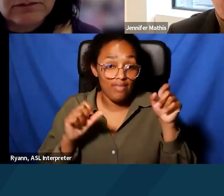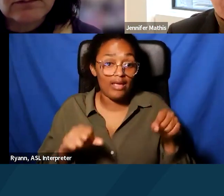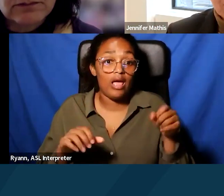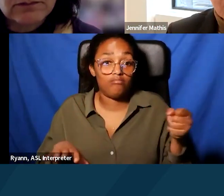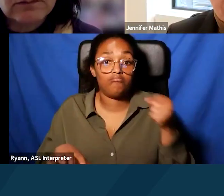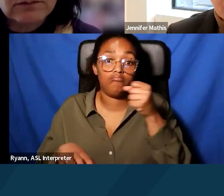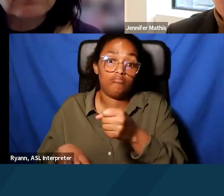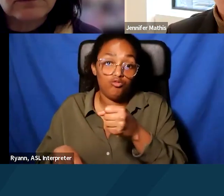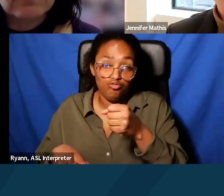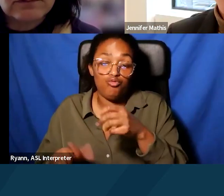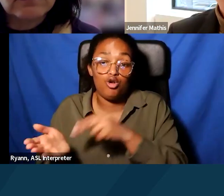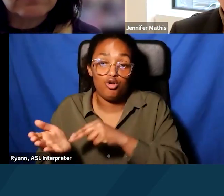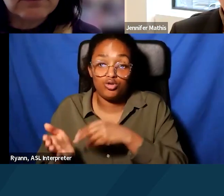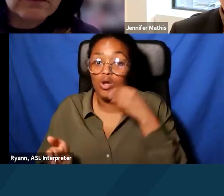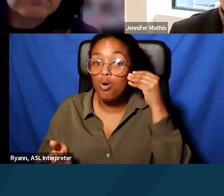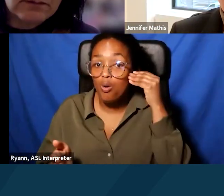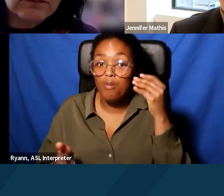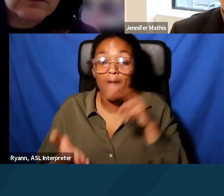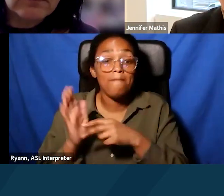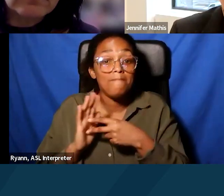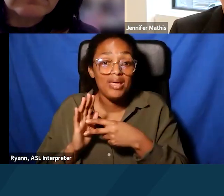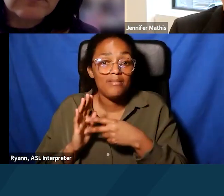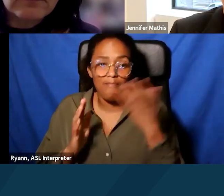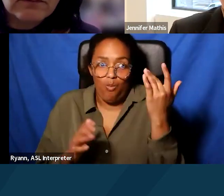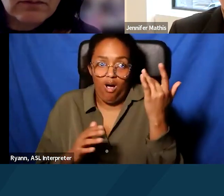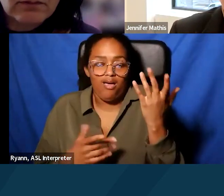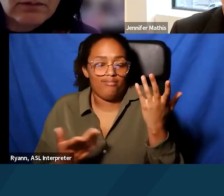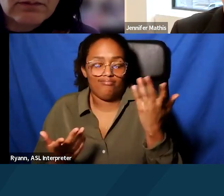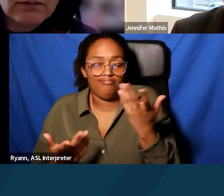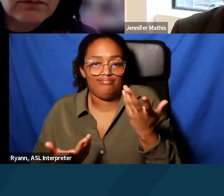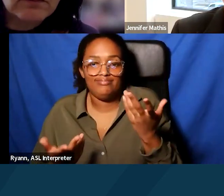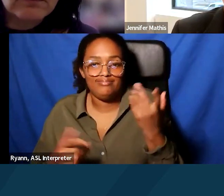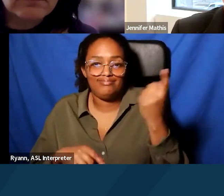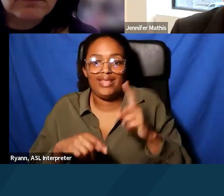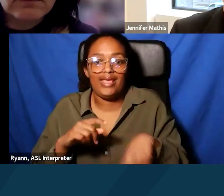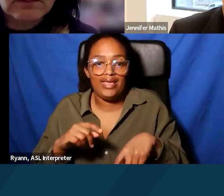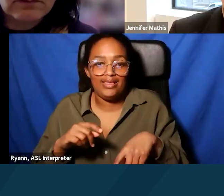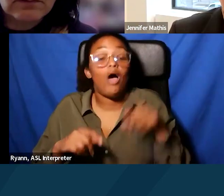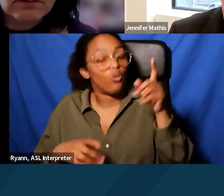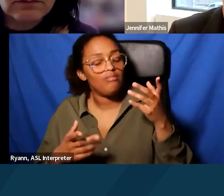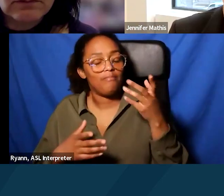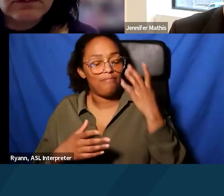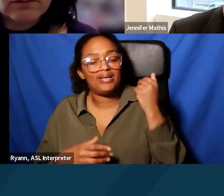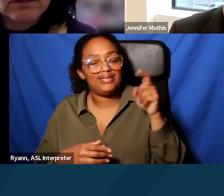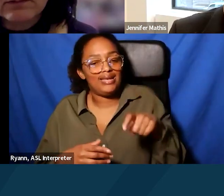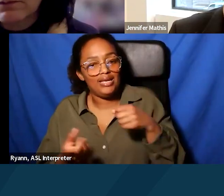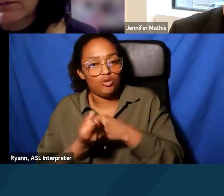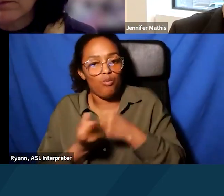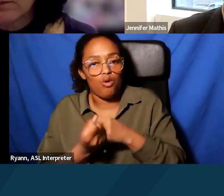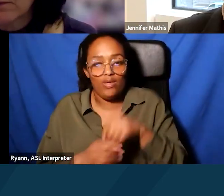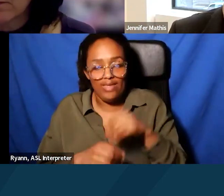activities of daily living or other things, and they might need the standards to be in ICF and